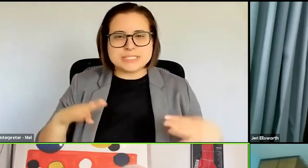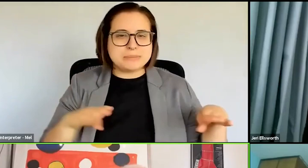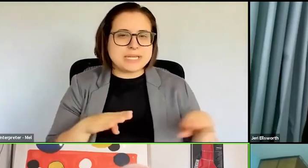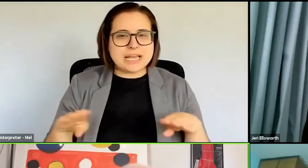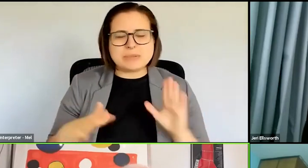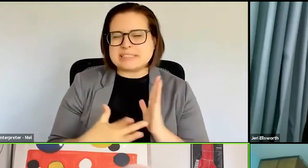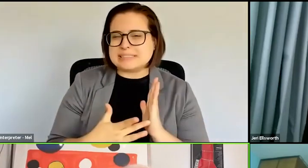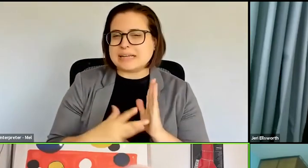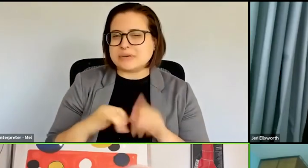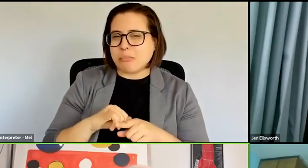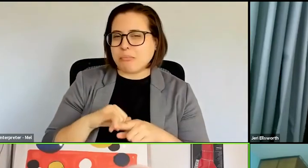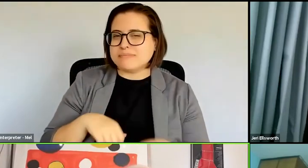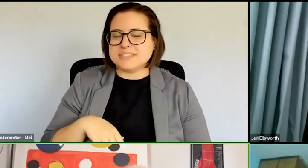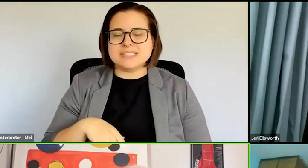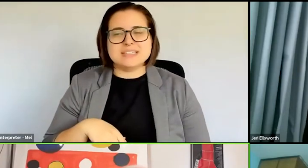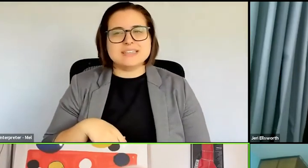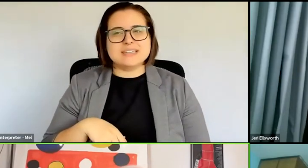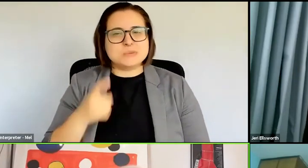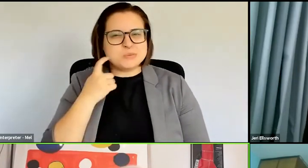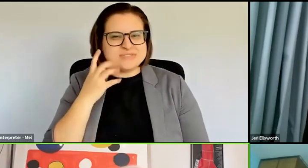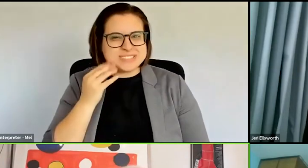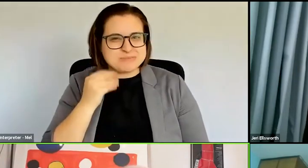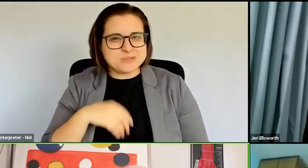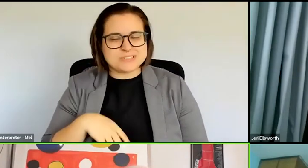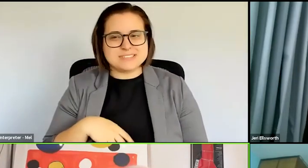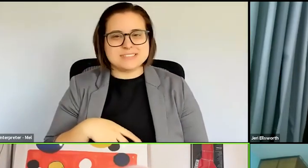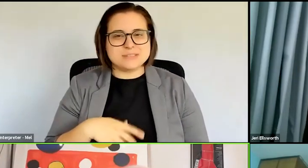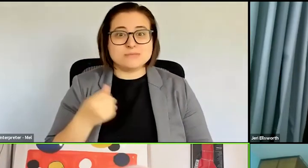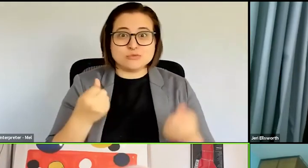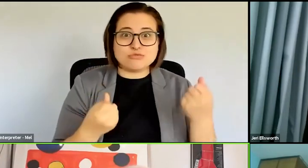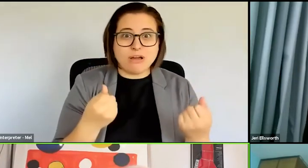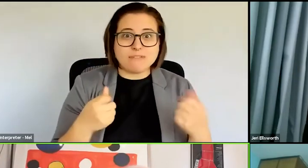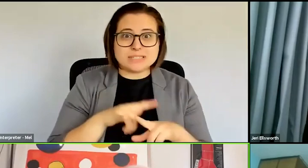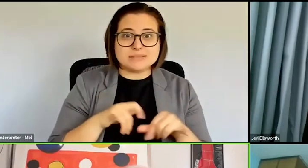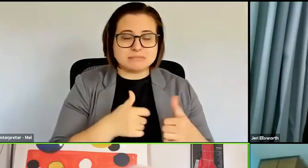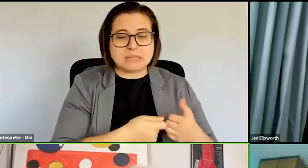what you experienced as just as is texting when driving as is when a whole combination of things